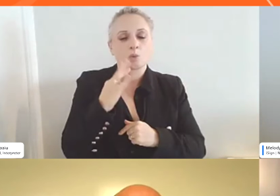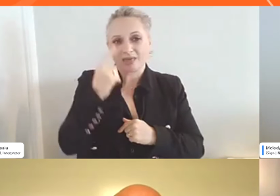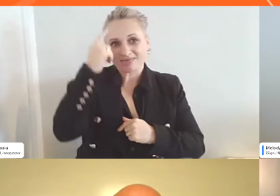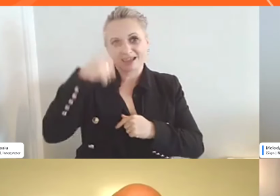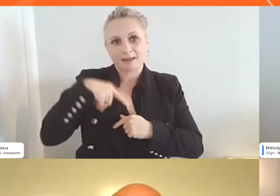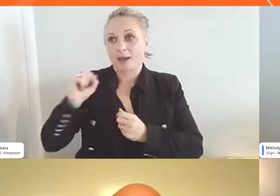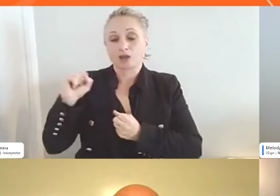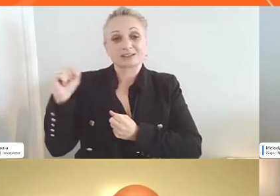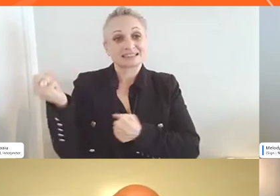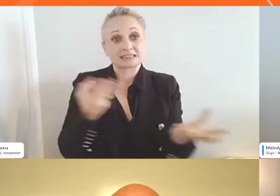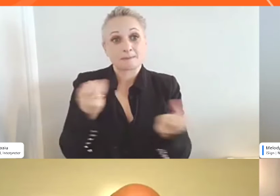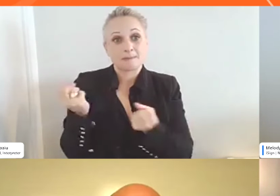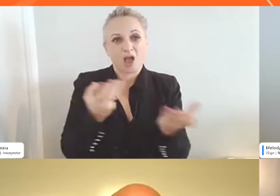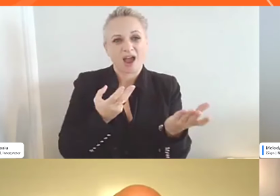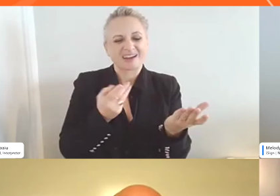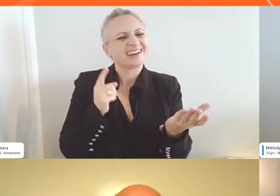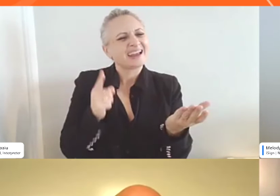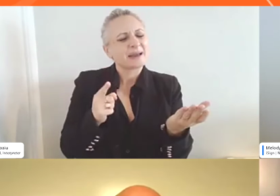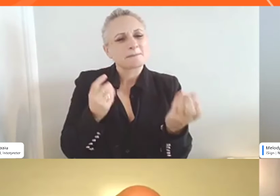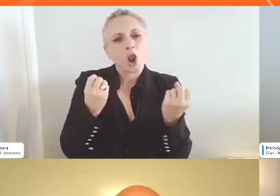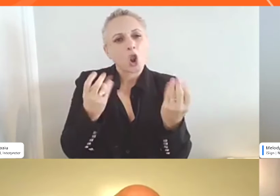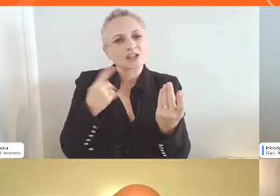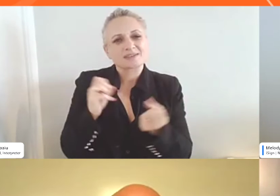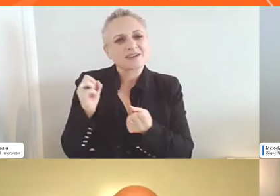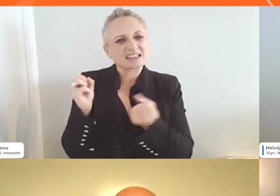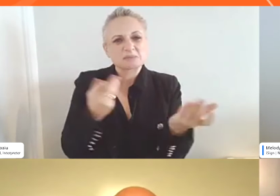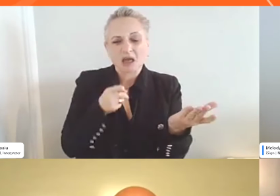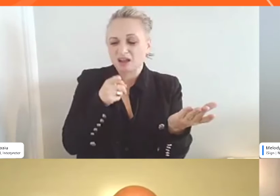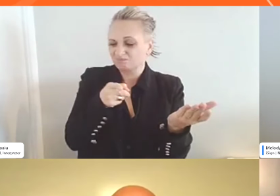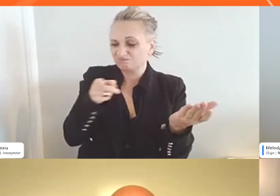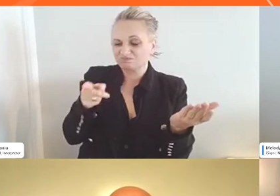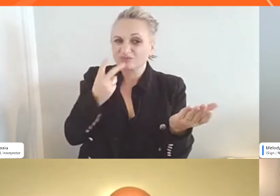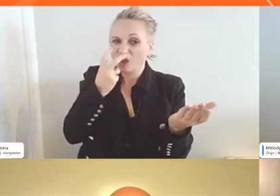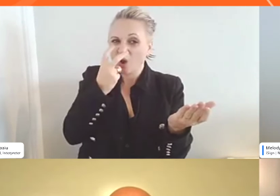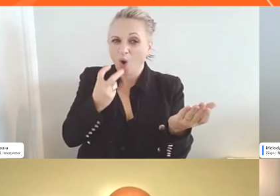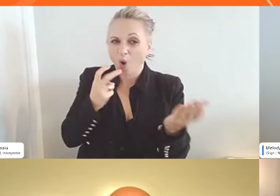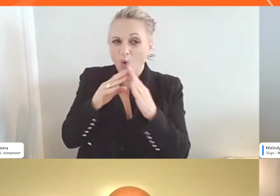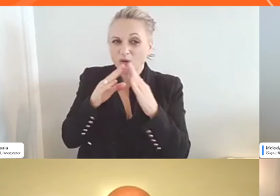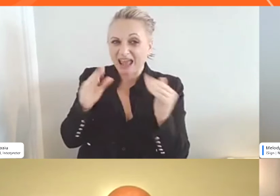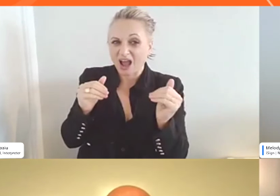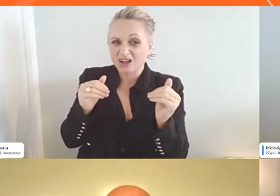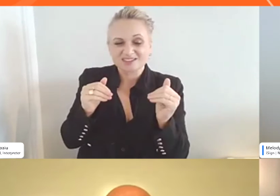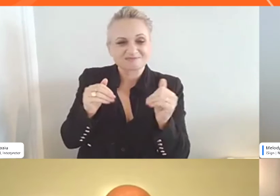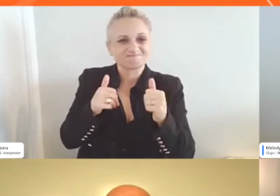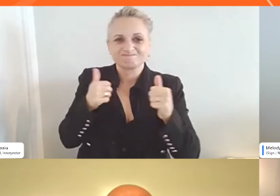is old housing stock and it is not appropriate for easy accessibility